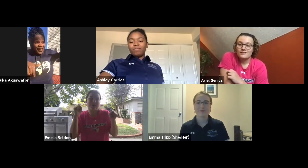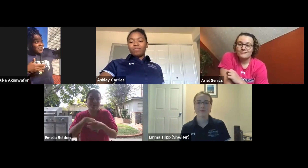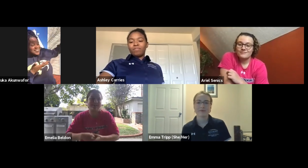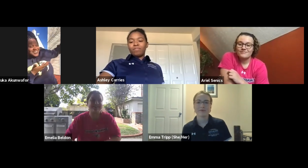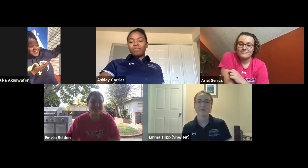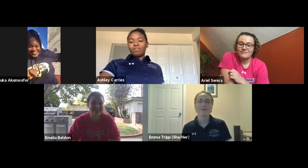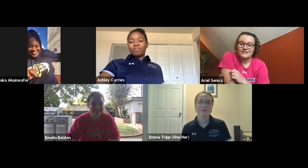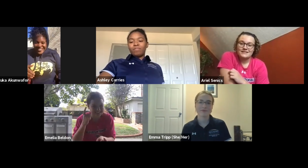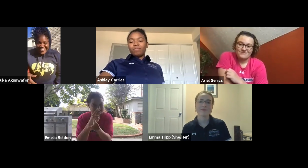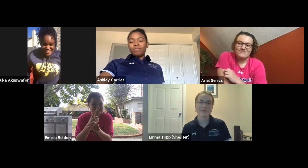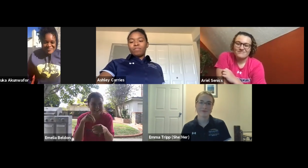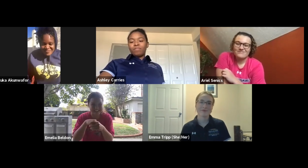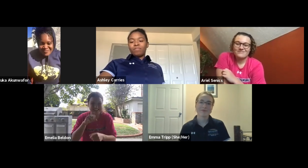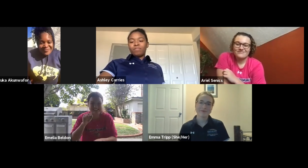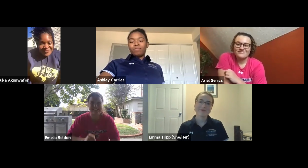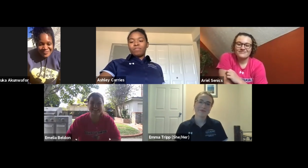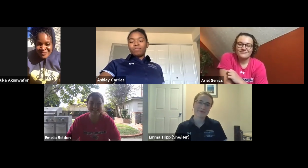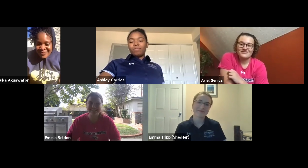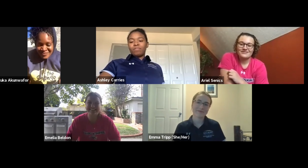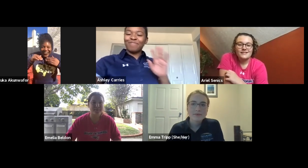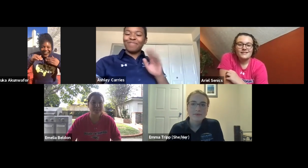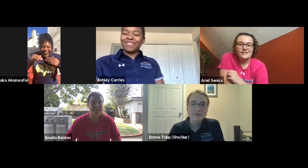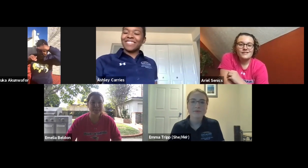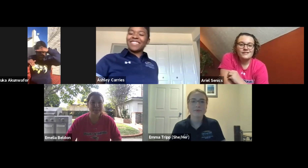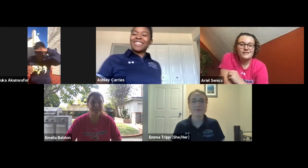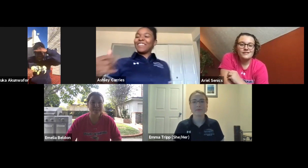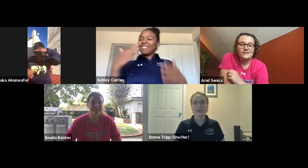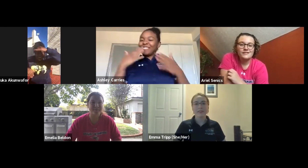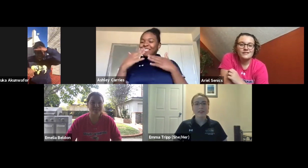> Get some sun too. >Yes, right.